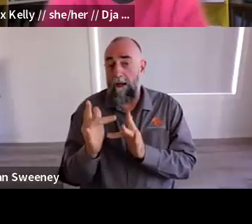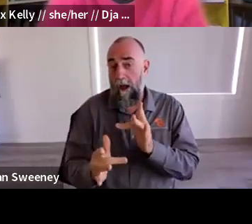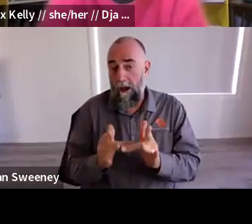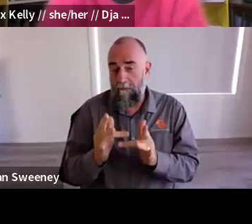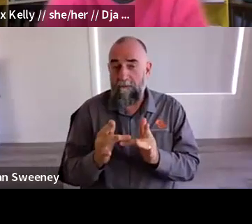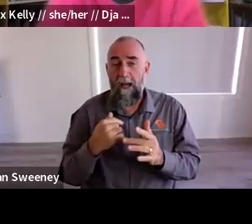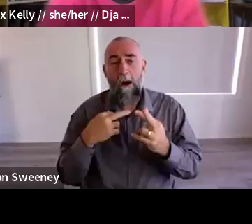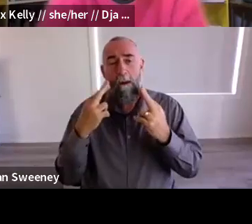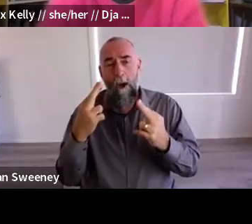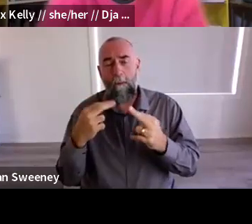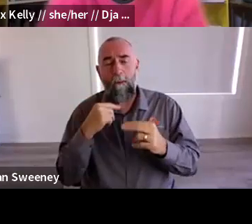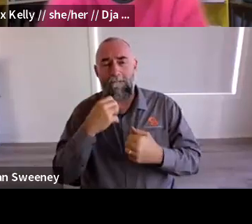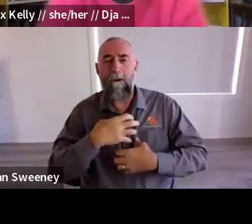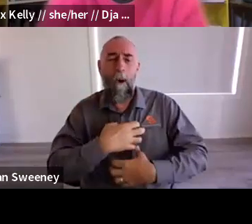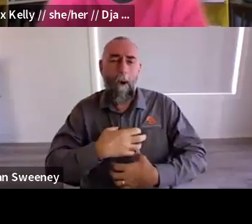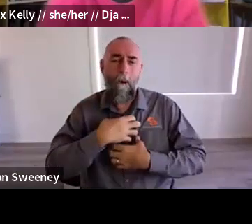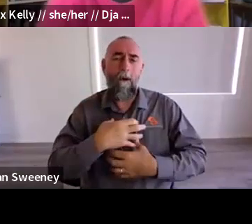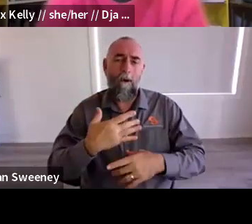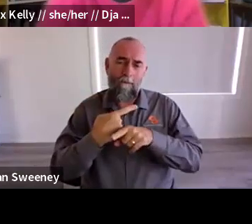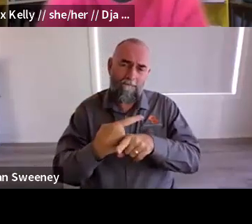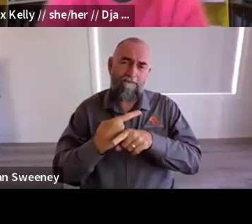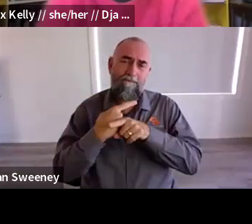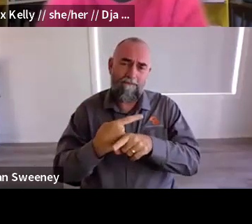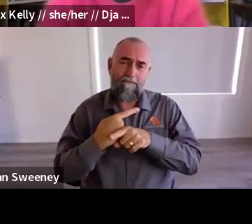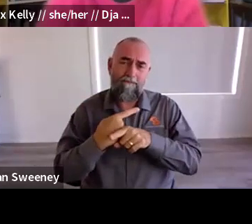better. So, thanks again. Thank you Australia Council for hosting these